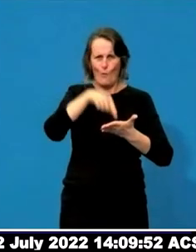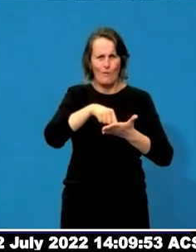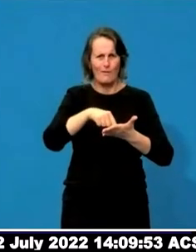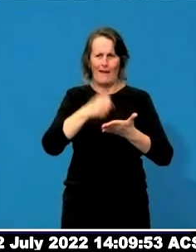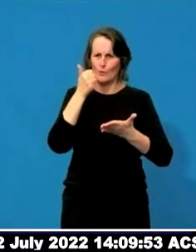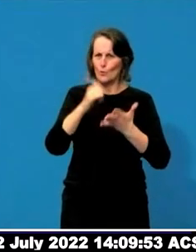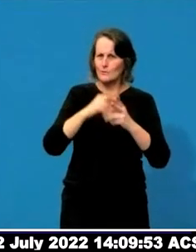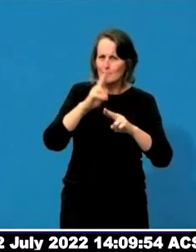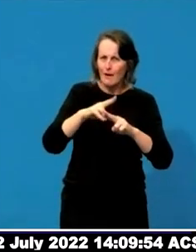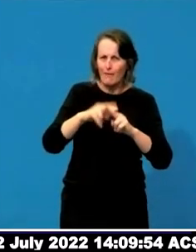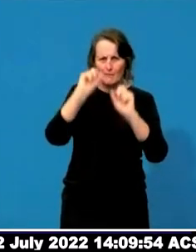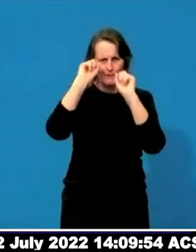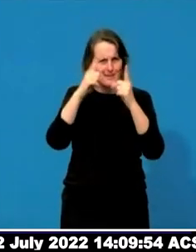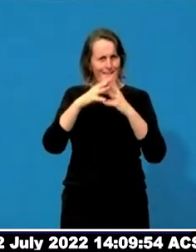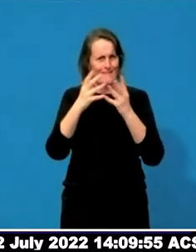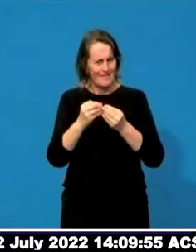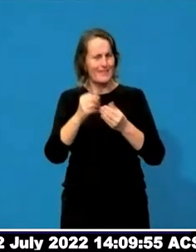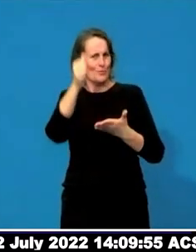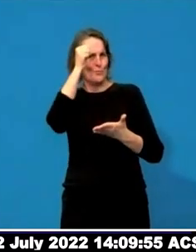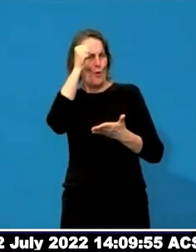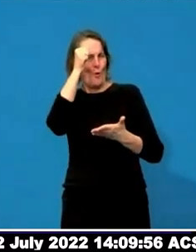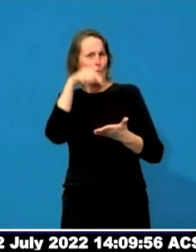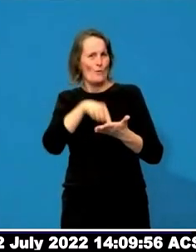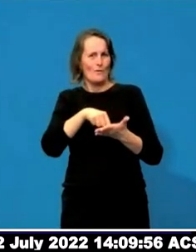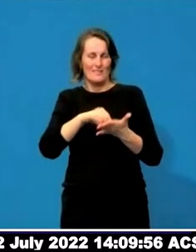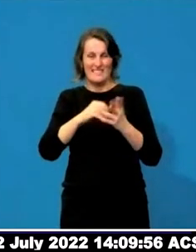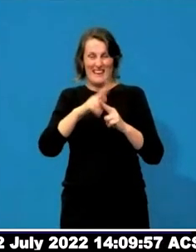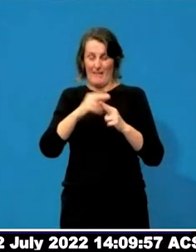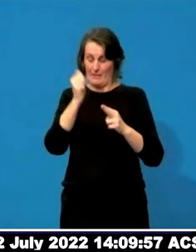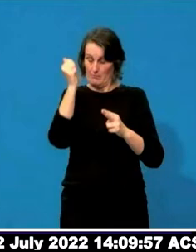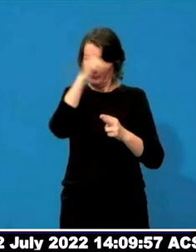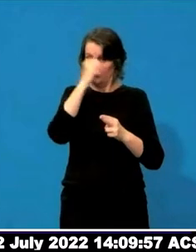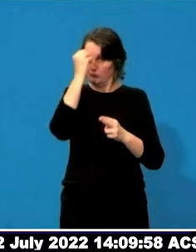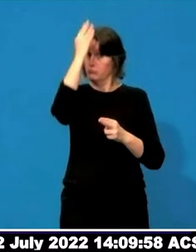who had lots of knowledge about working with Anangu.